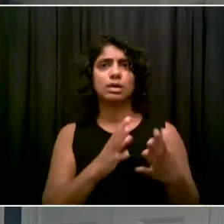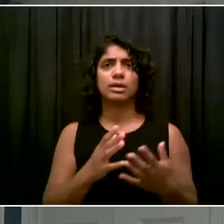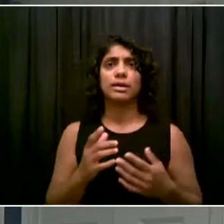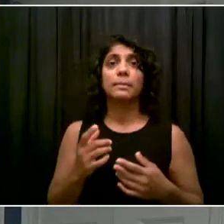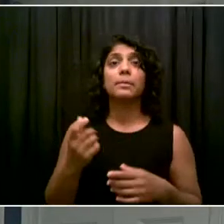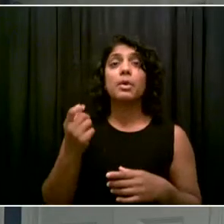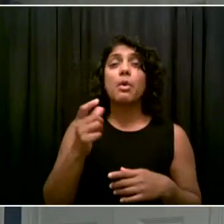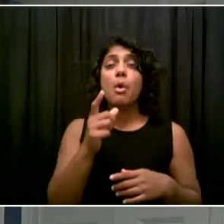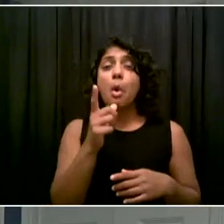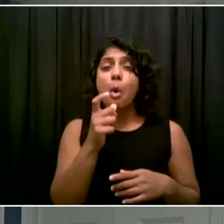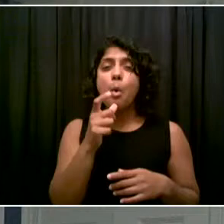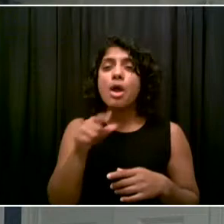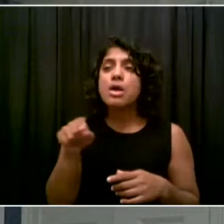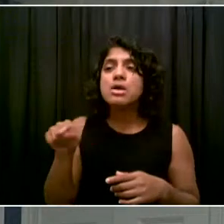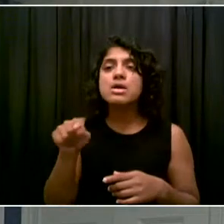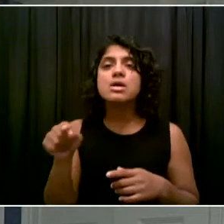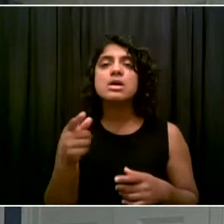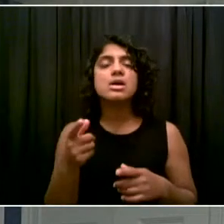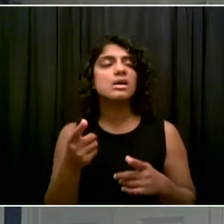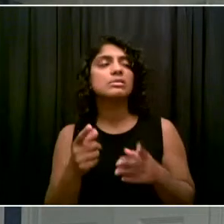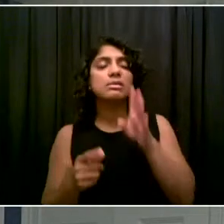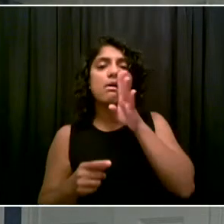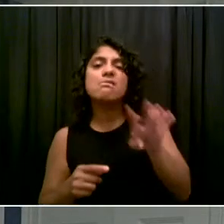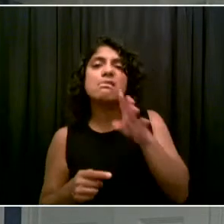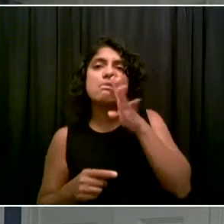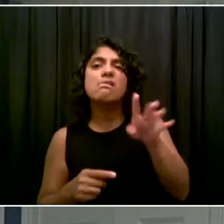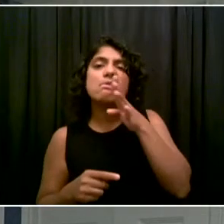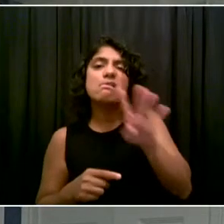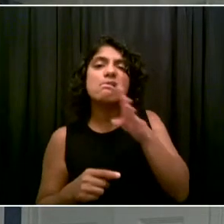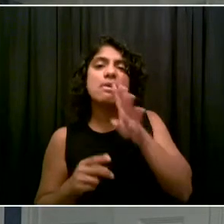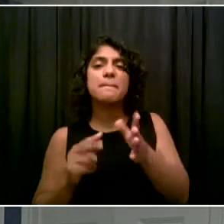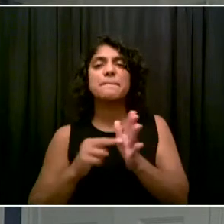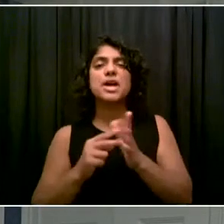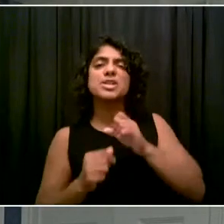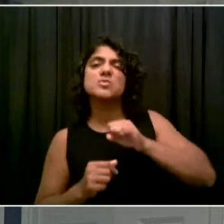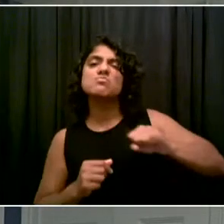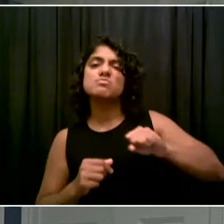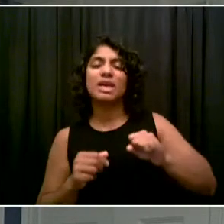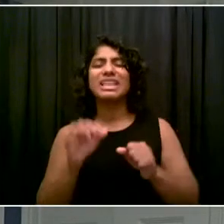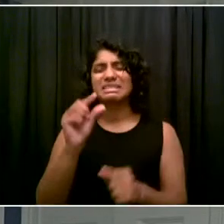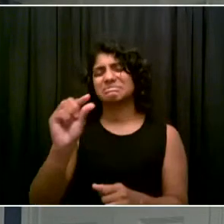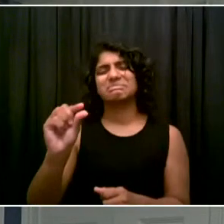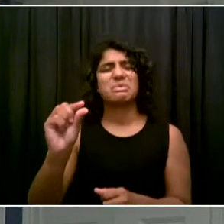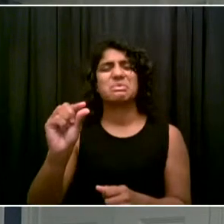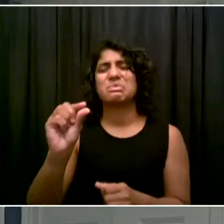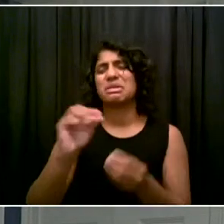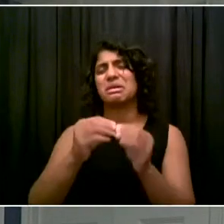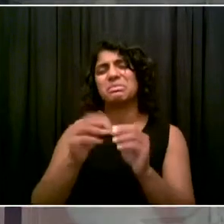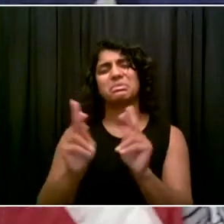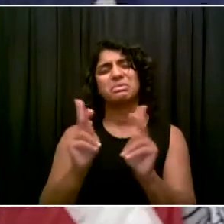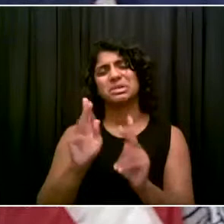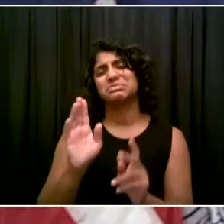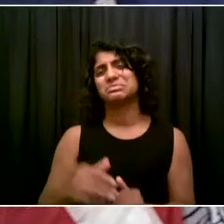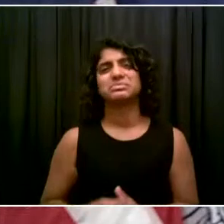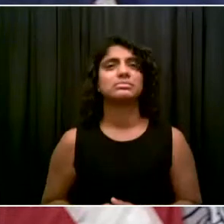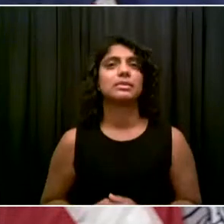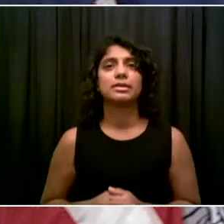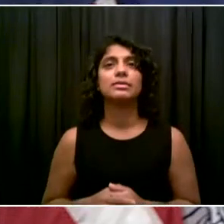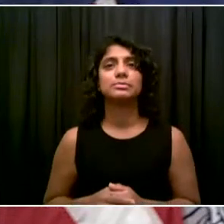THERE ARE VERY FEW PEOPLE IN A CITY OF 8 1/2 MILLION PEOPLE. THE VAST MAJORITY ARE LAW- ABIDING AND WANT TO WORK WITH THE POLICE. THE NUMBER PEOPLE WE TALK ABOUT AT THIS PONIT IS SMALL